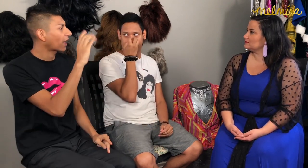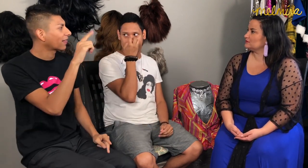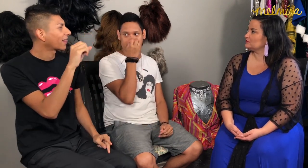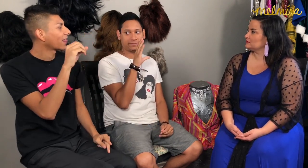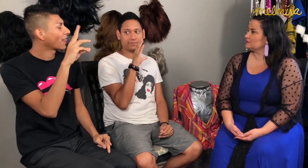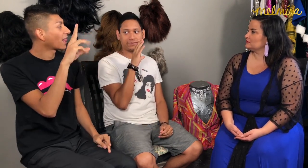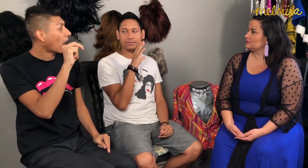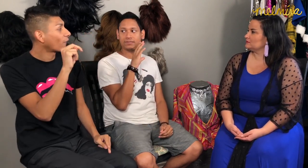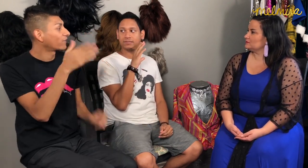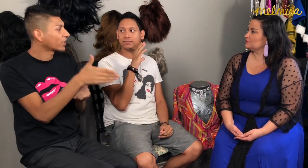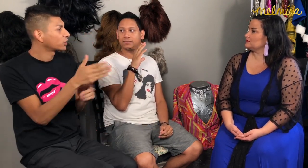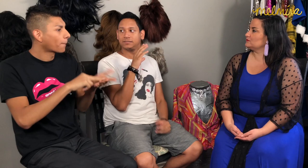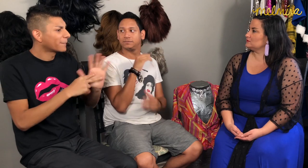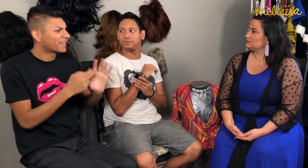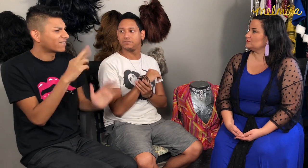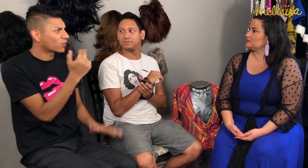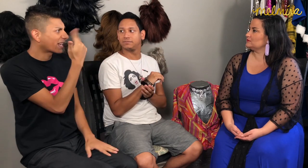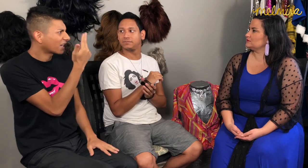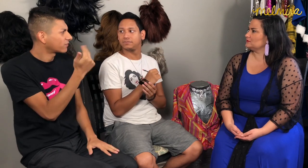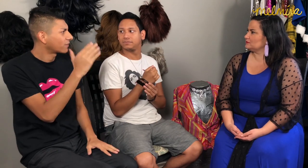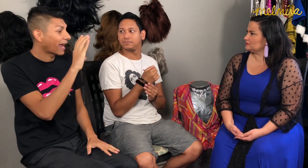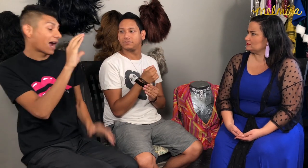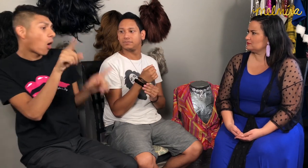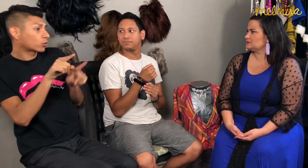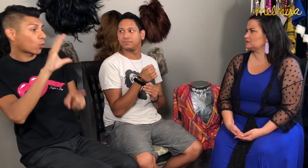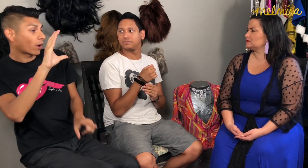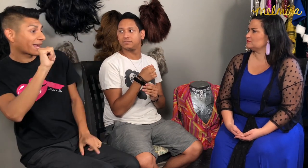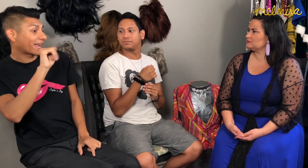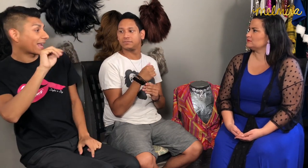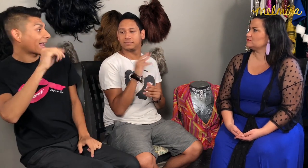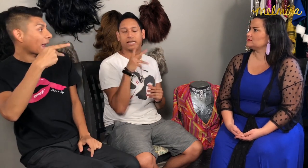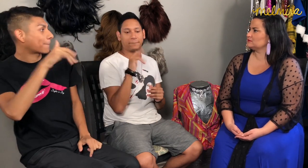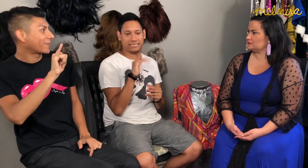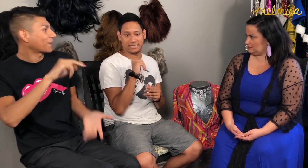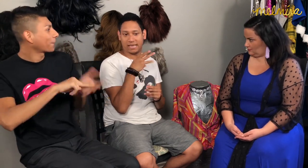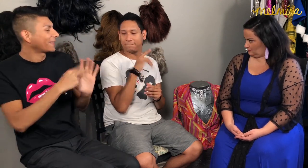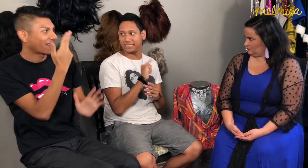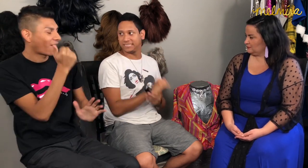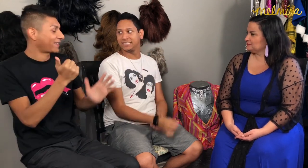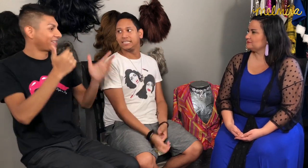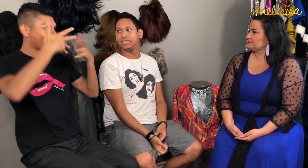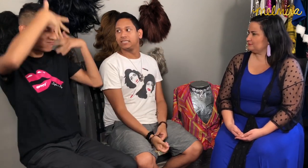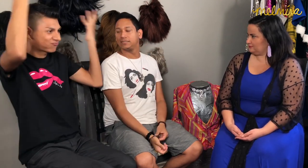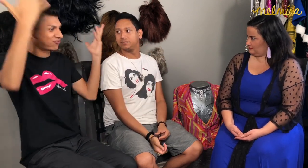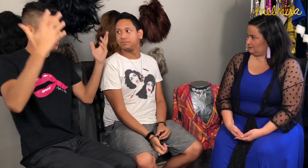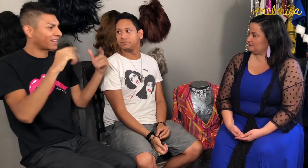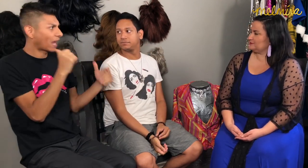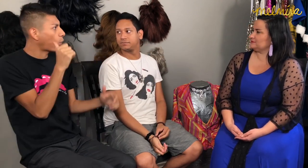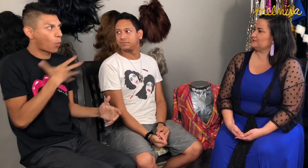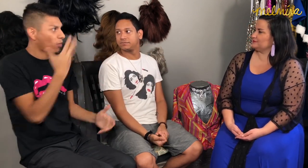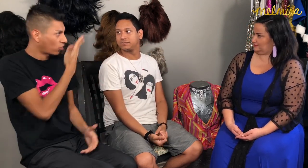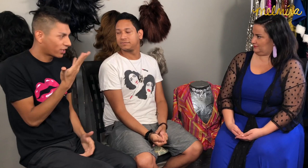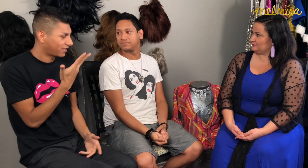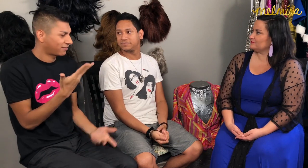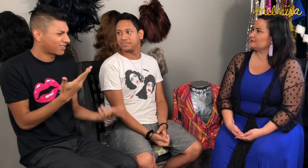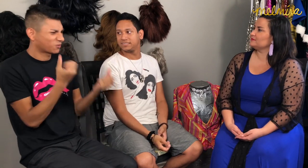clownfish, means funny and campy- Campy, yeah. meaning hilariously over the top.